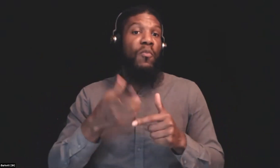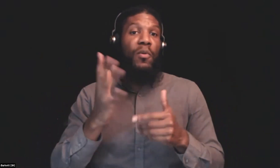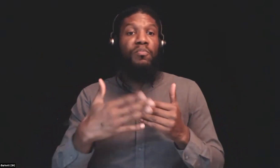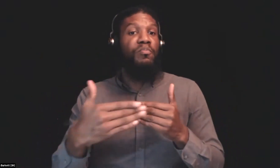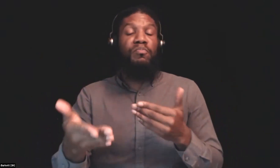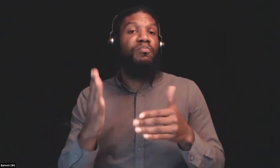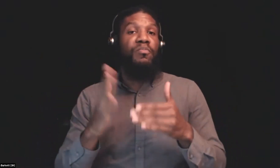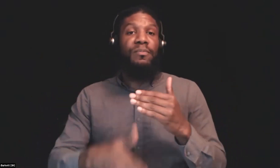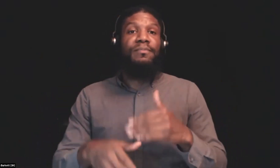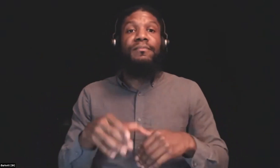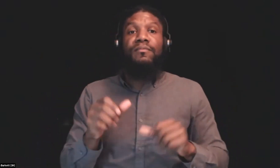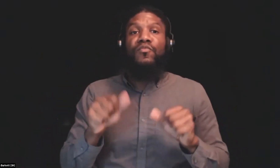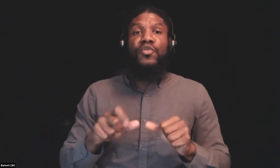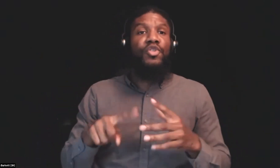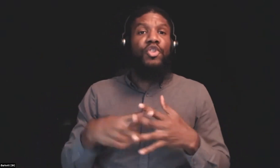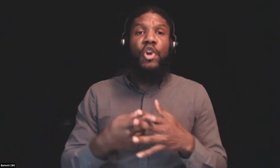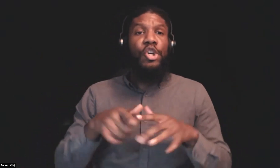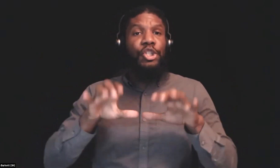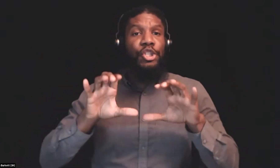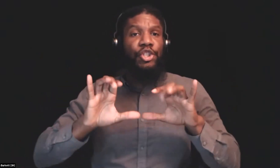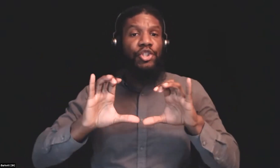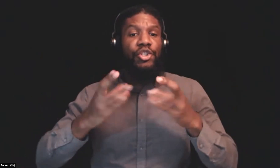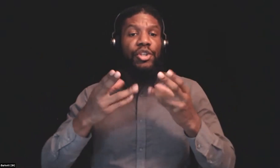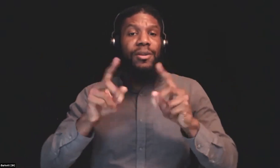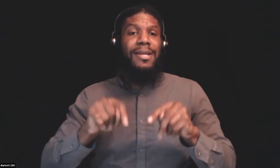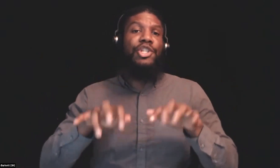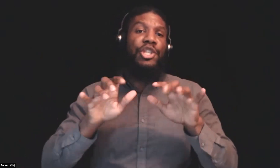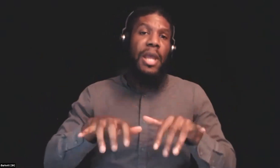And you can also start by typing stuff in the chat to us if you don't want to